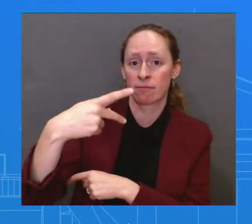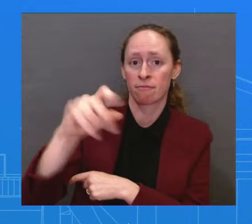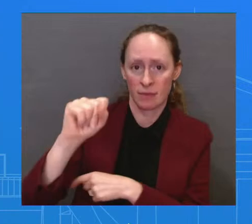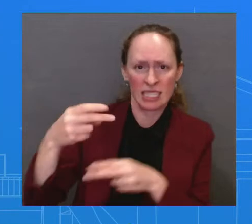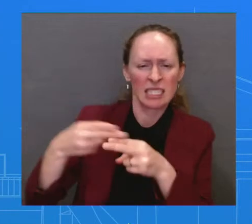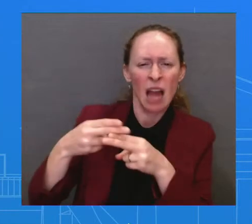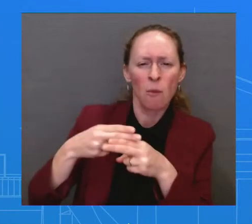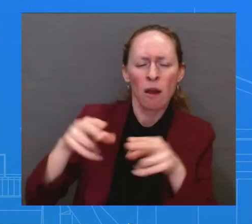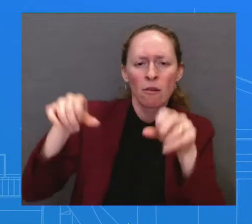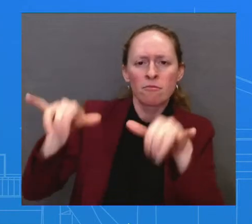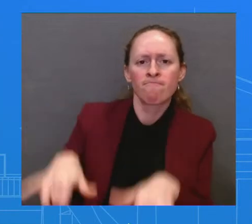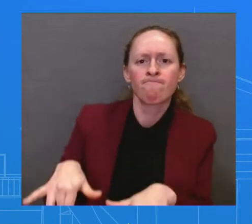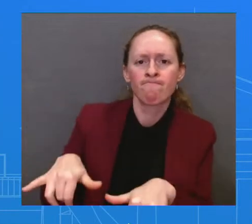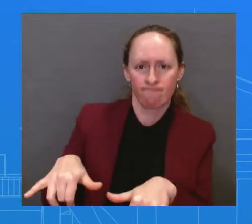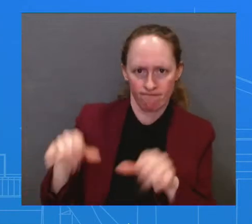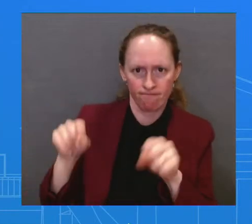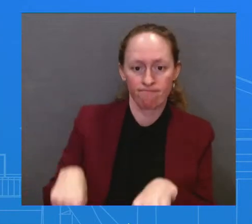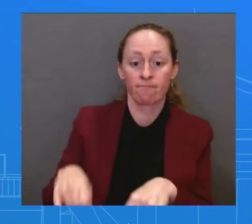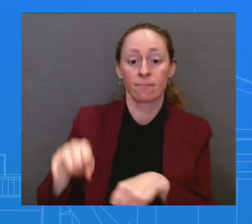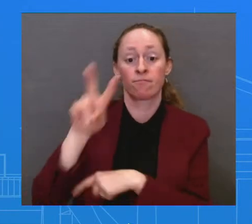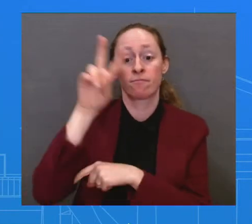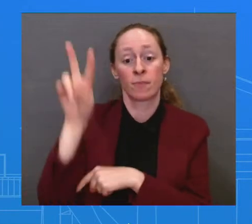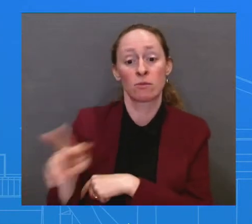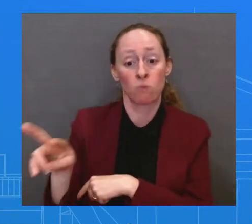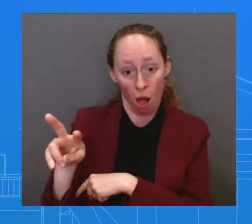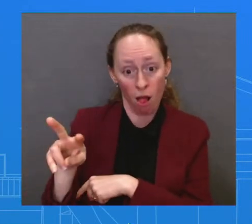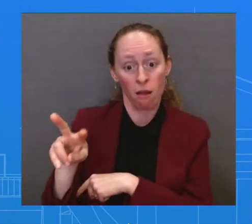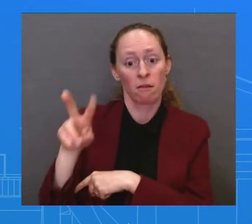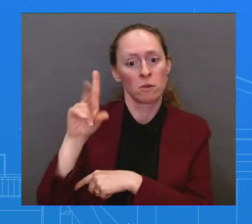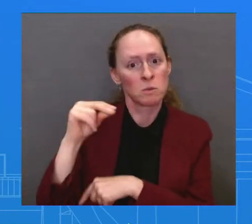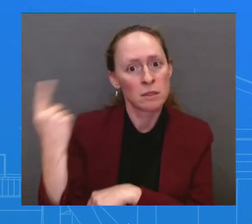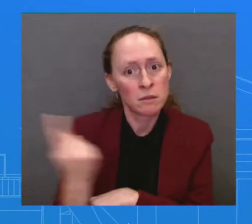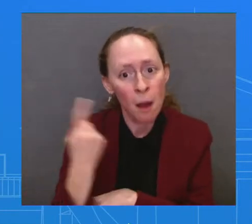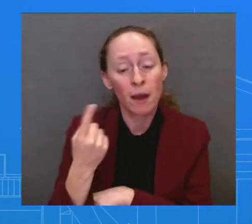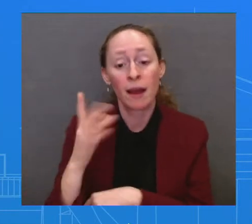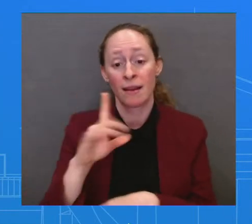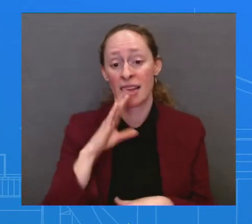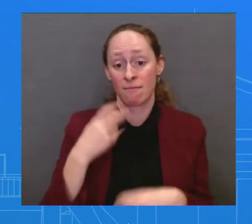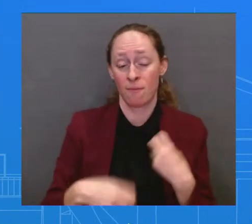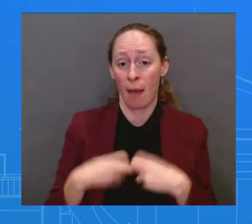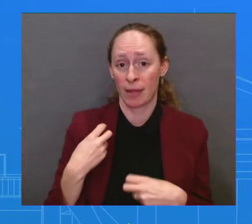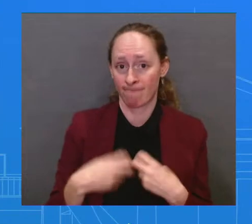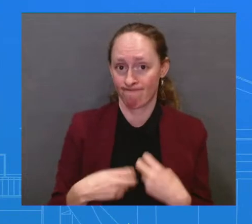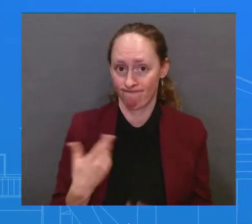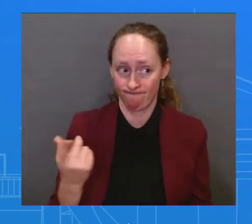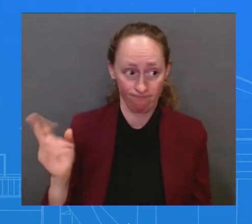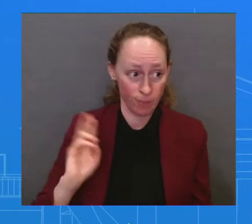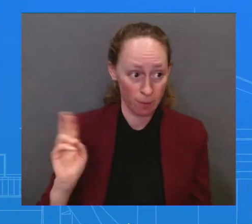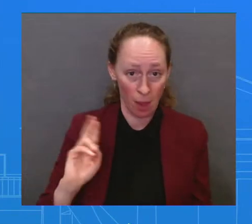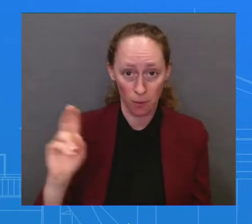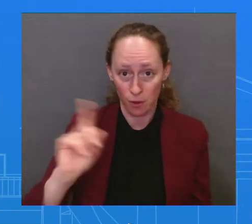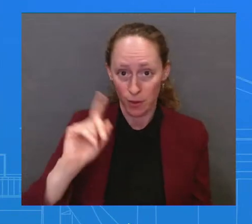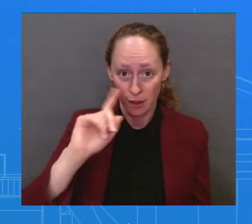that has taken action without the help of -- of Republicans in Congress. He has taken action over and over again to deal with this issue.